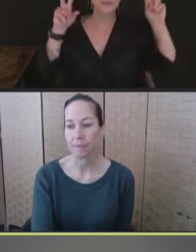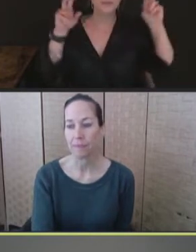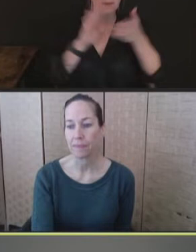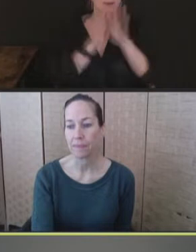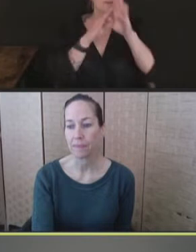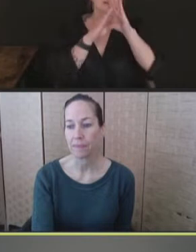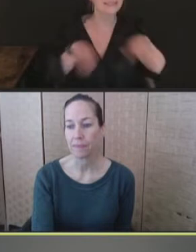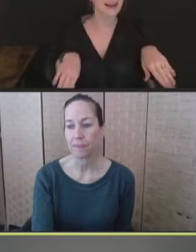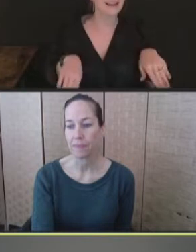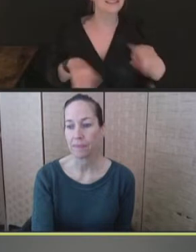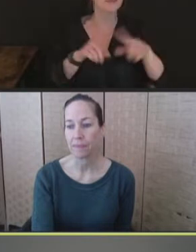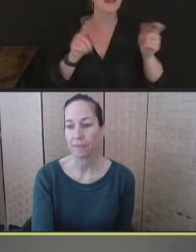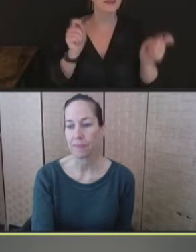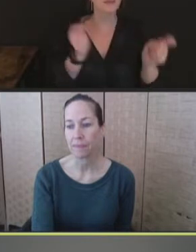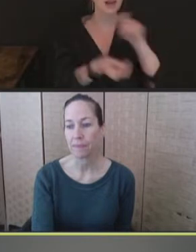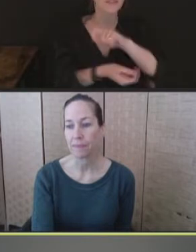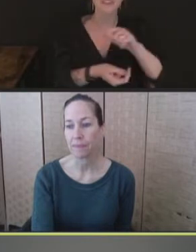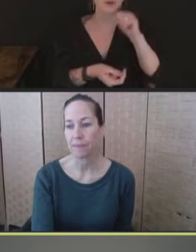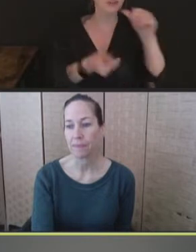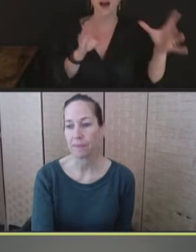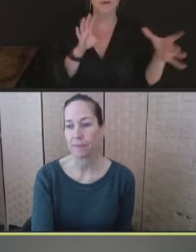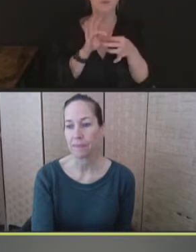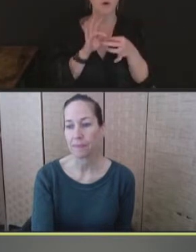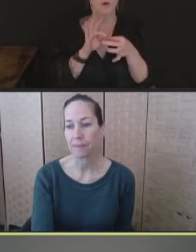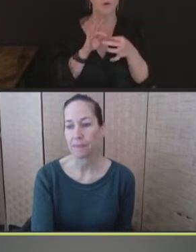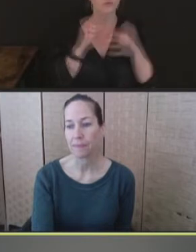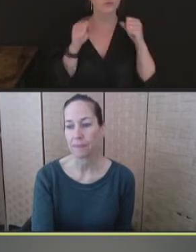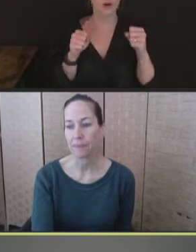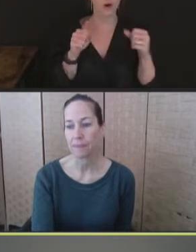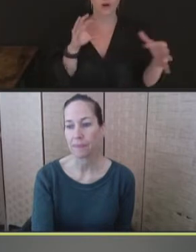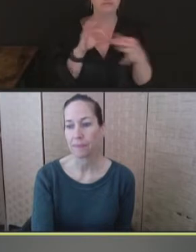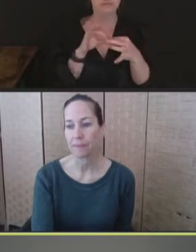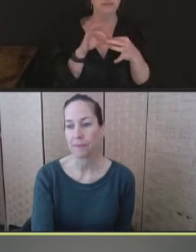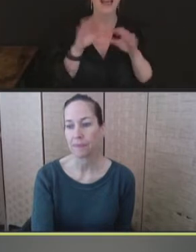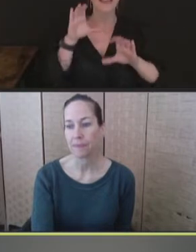The chemical forces hold them in place until the end of reproductive life.